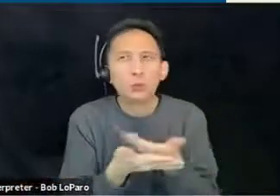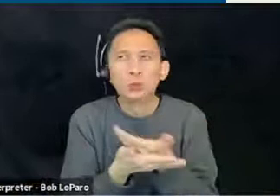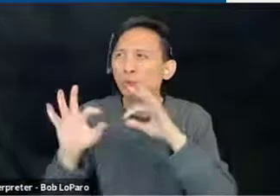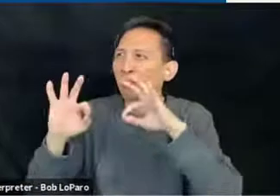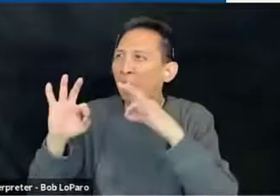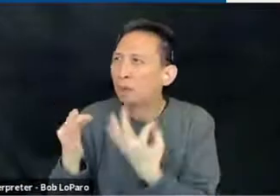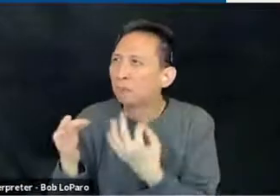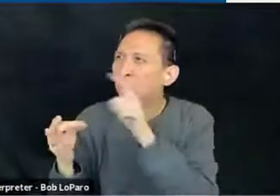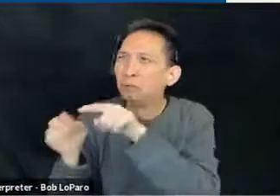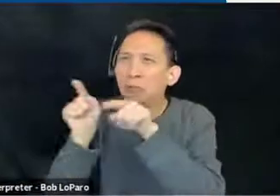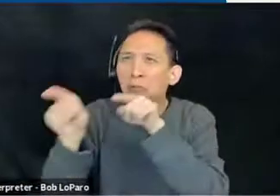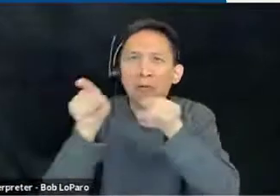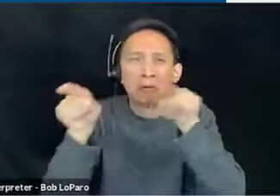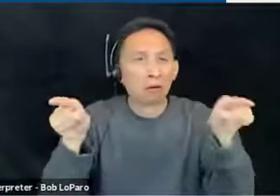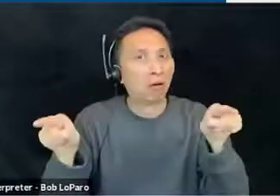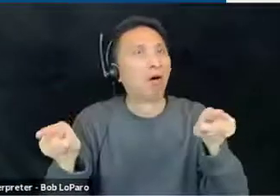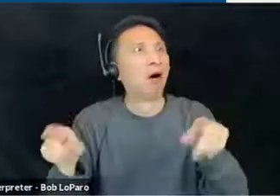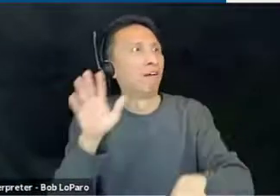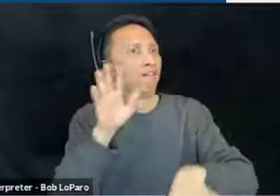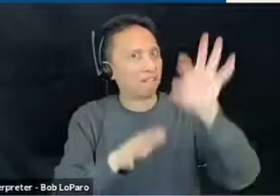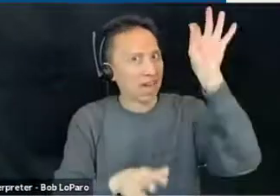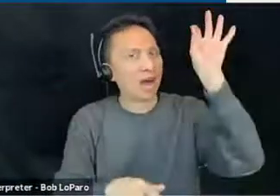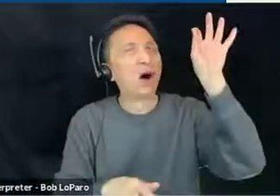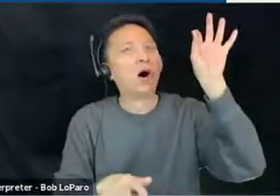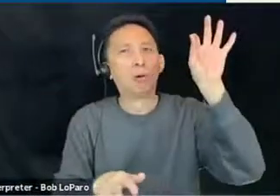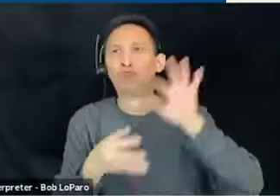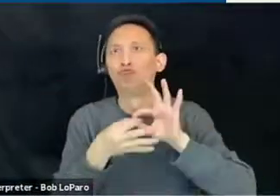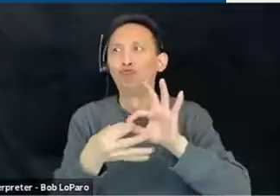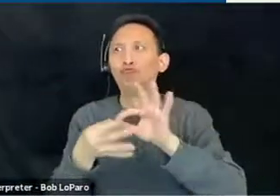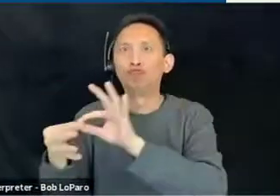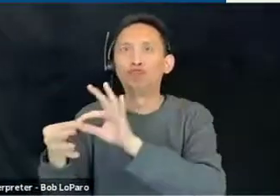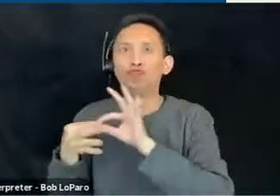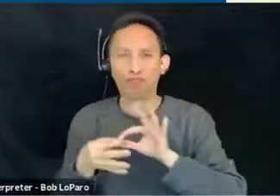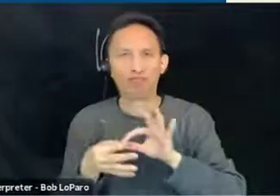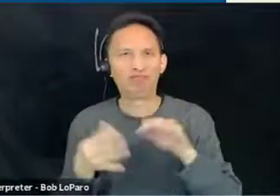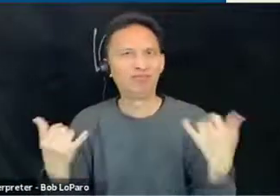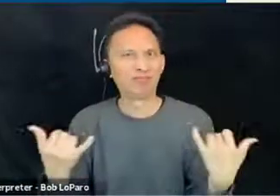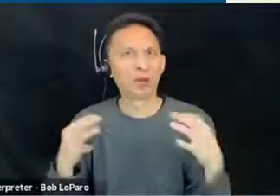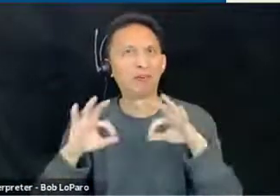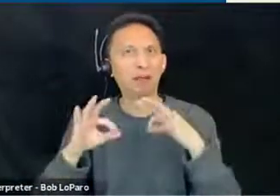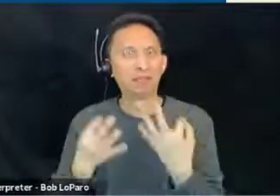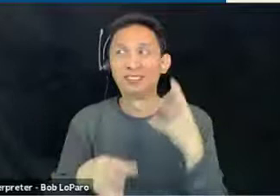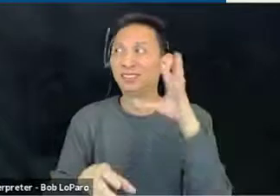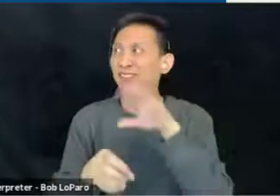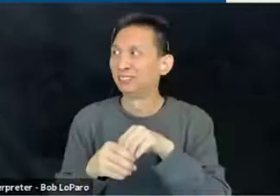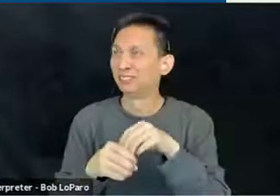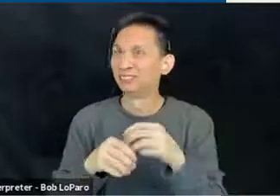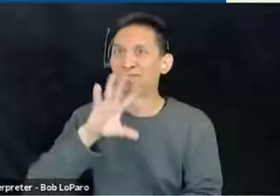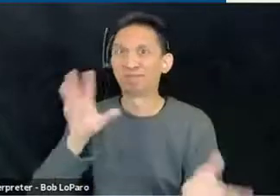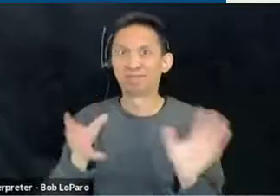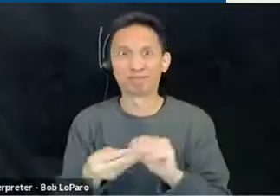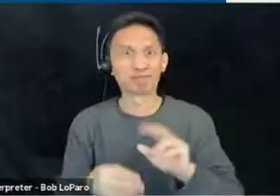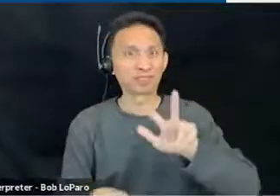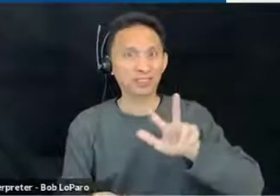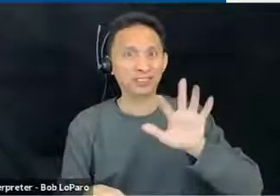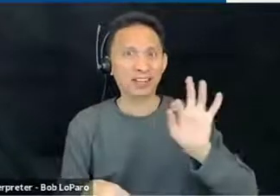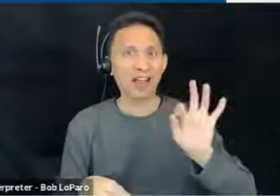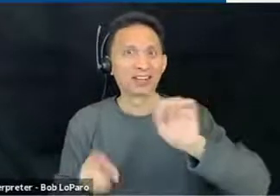So, we do currently have families in 39 countries around the world.